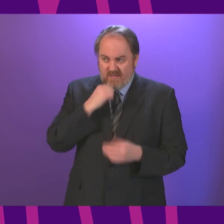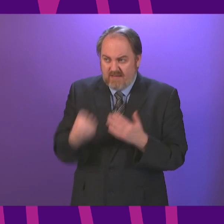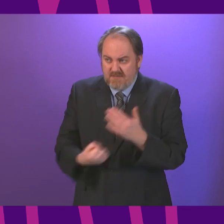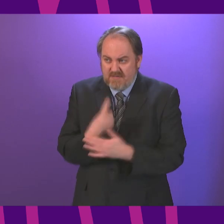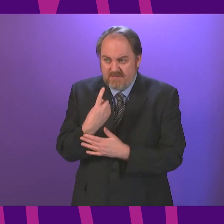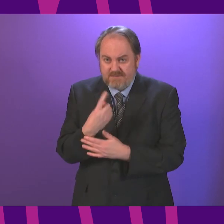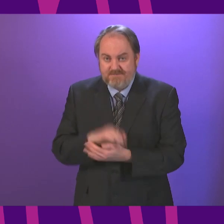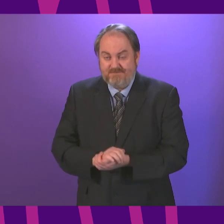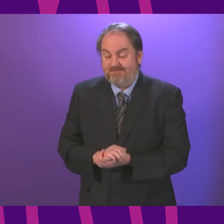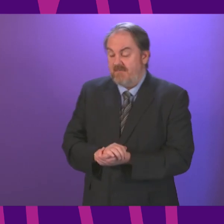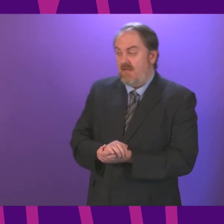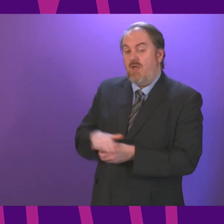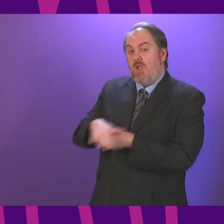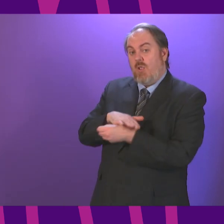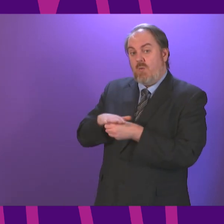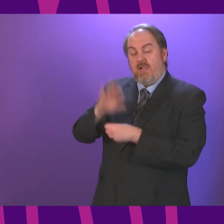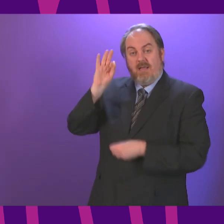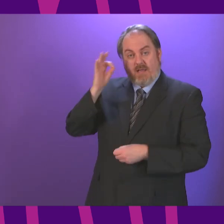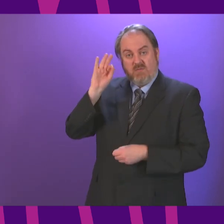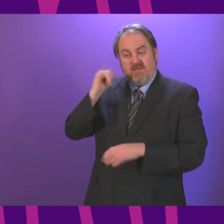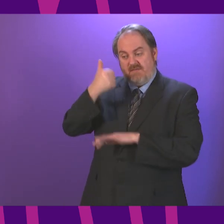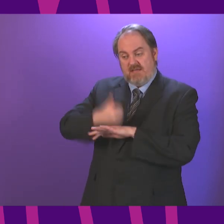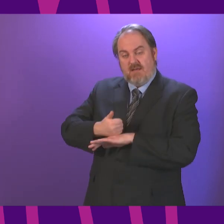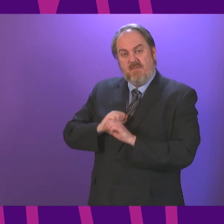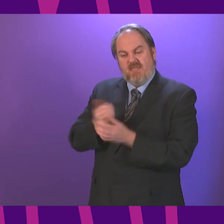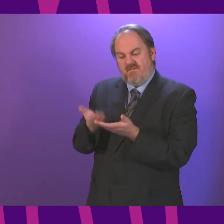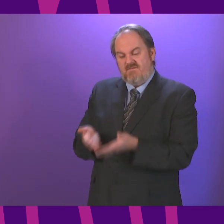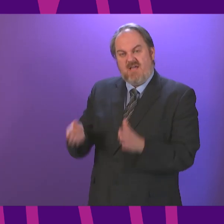self-isolation support grant to fit within the wider Covid supports that they have in their